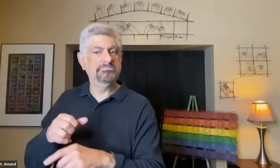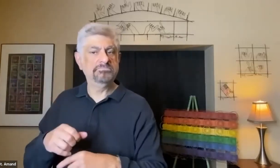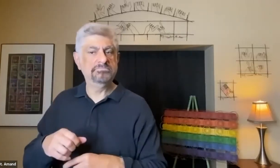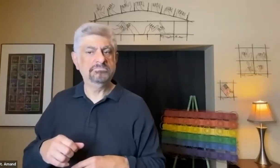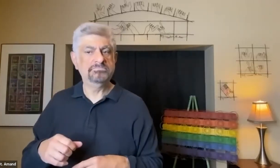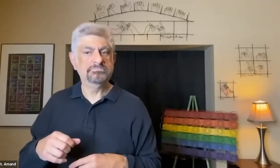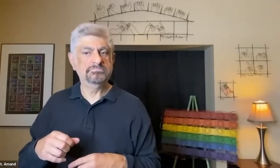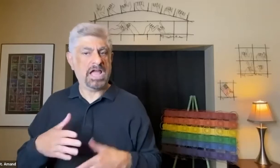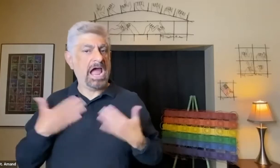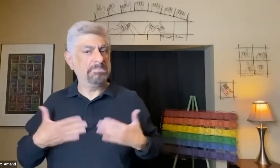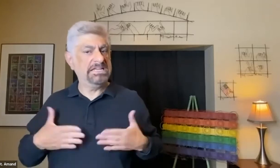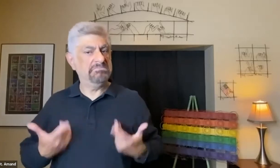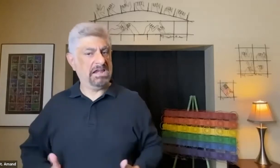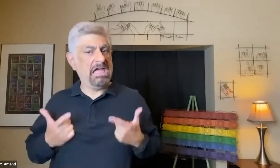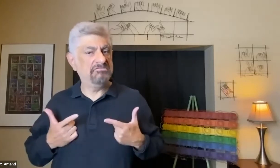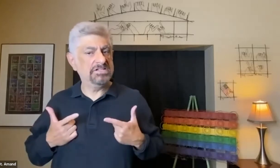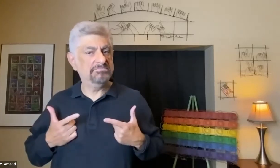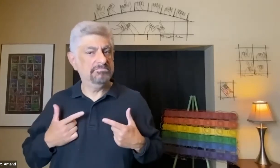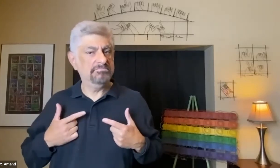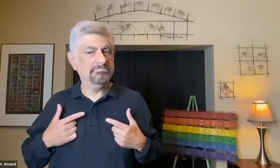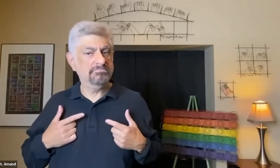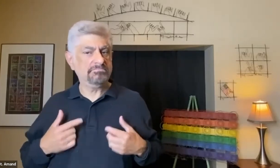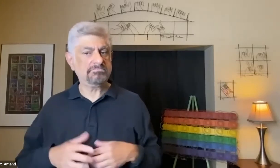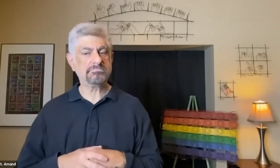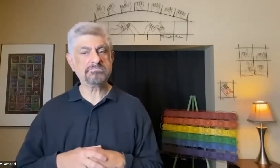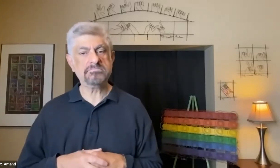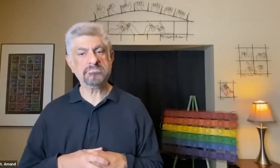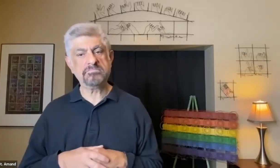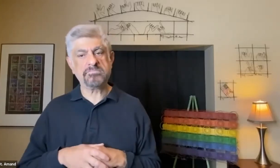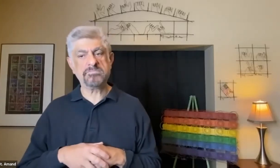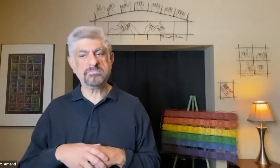the way he was in the world, and he was a happy person